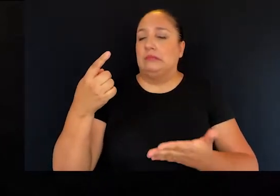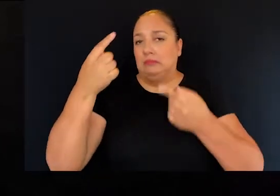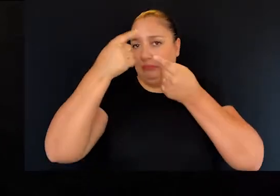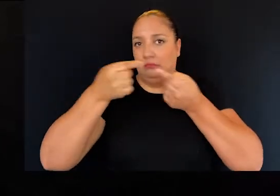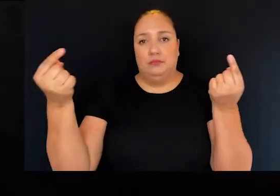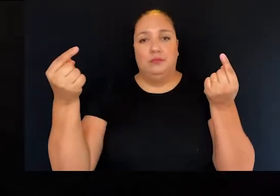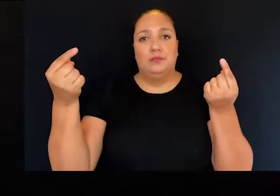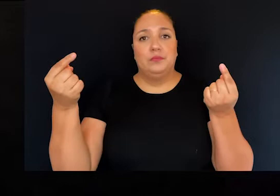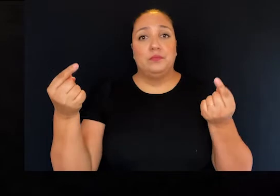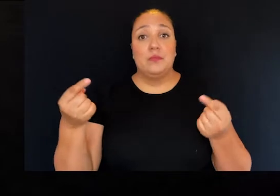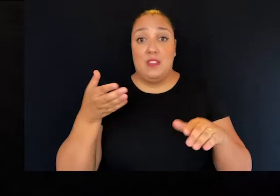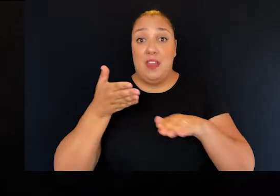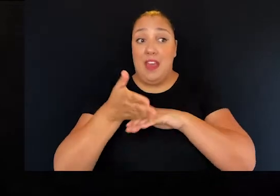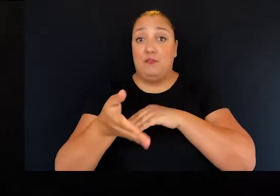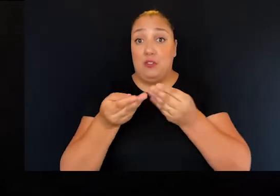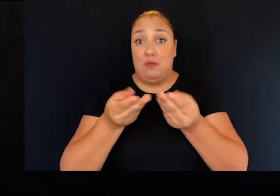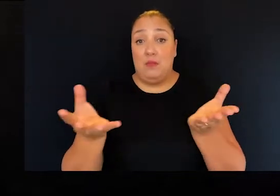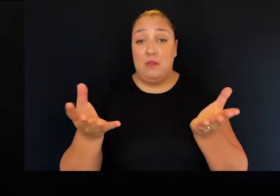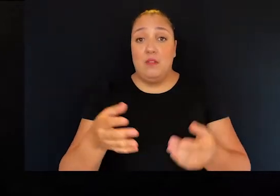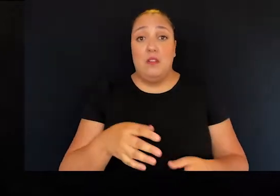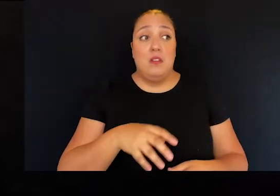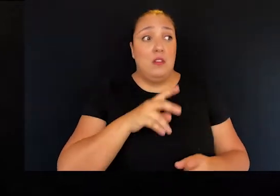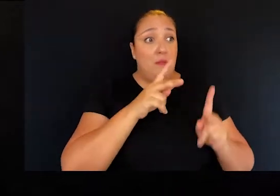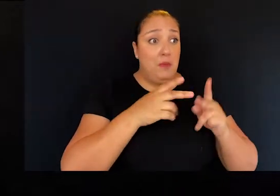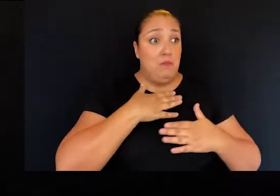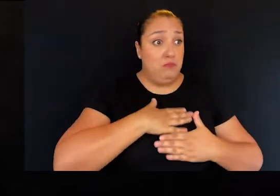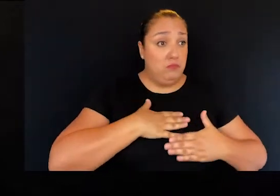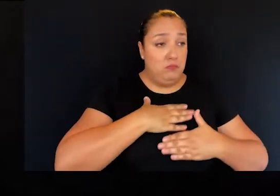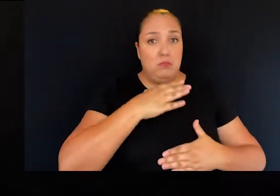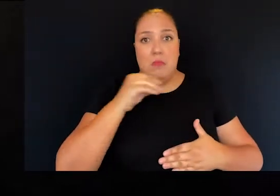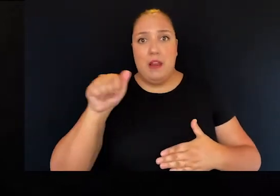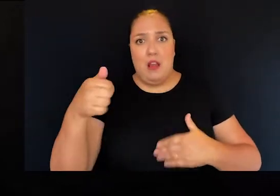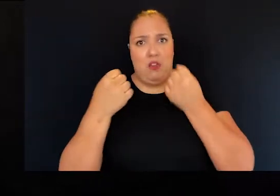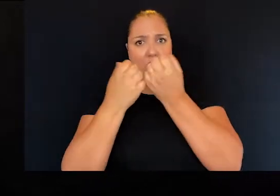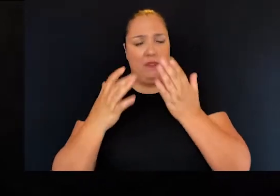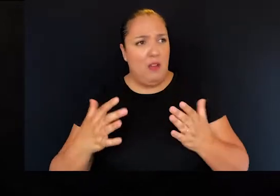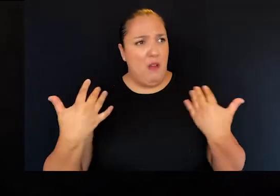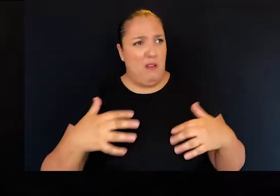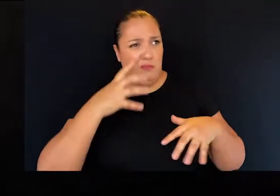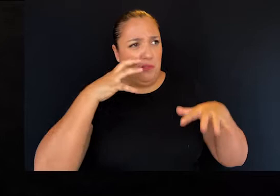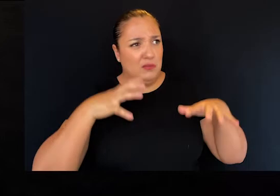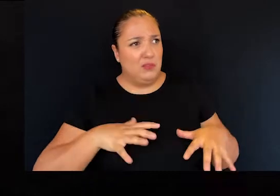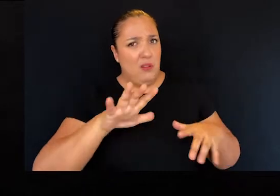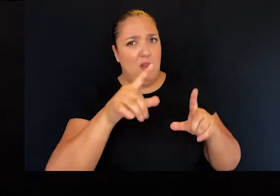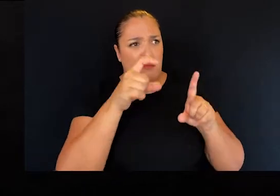And soon after its release, fans and disability advocates were shocked to find an ableist slur in the song.